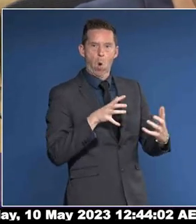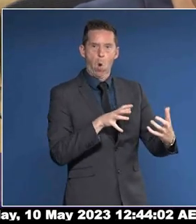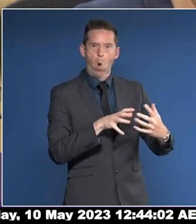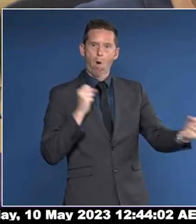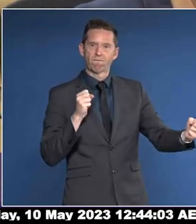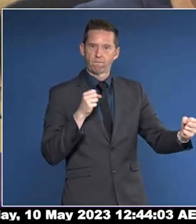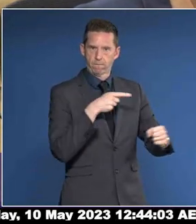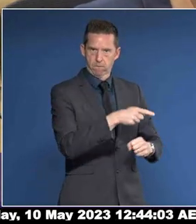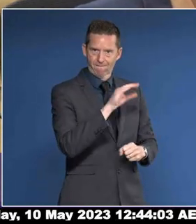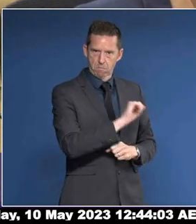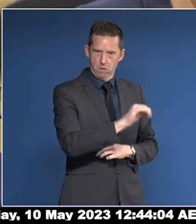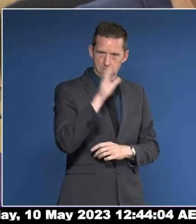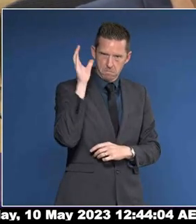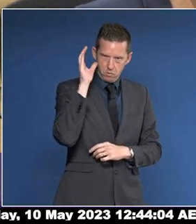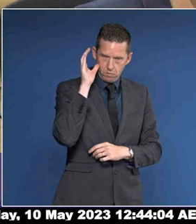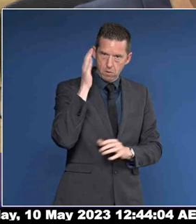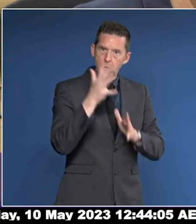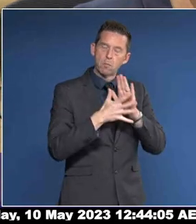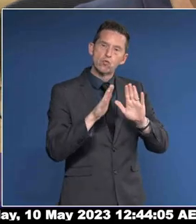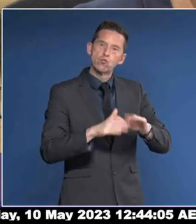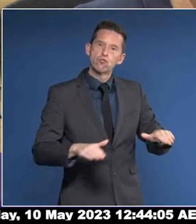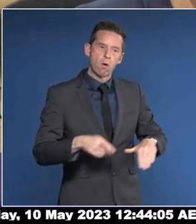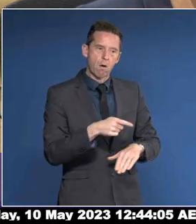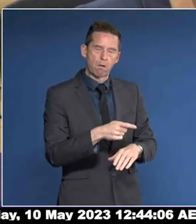so the children were unable to exit the rooms by themselves.